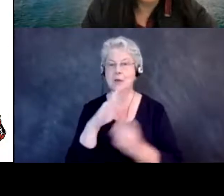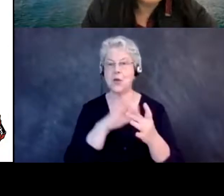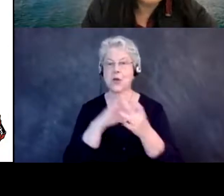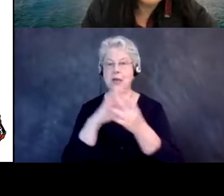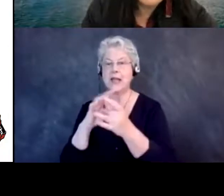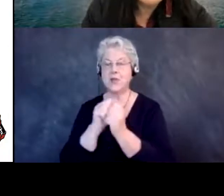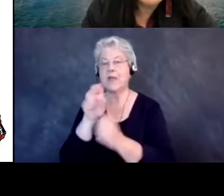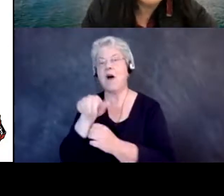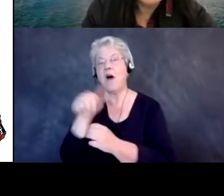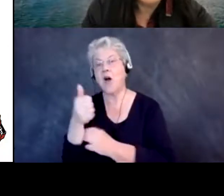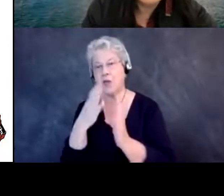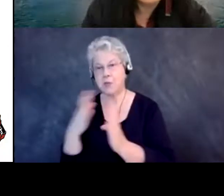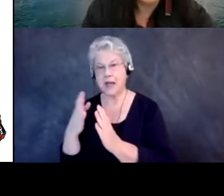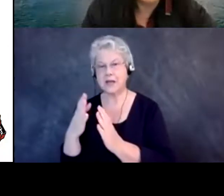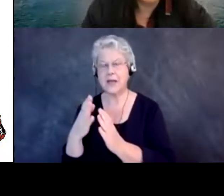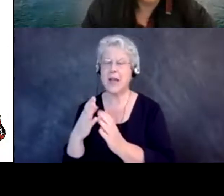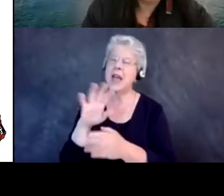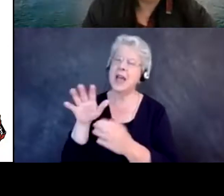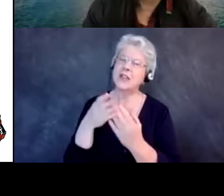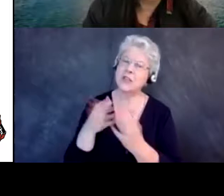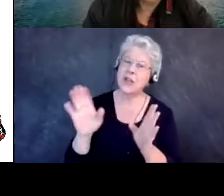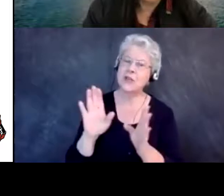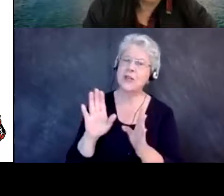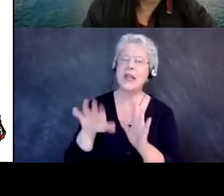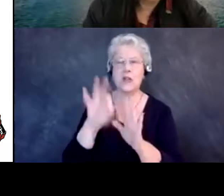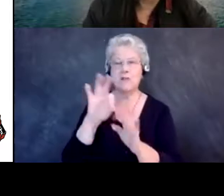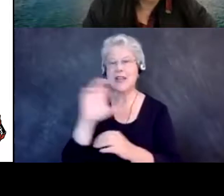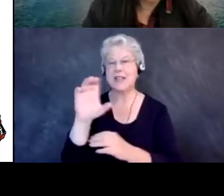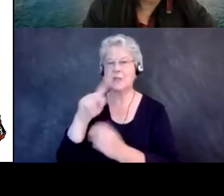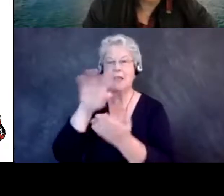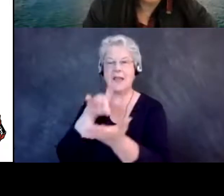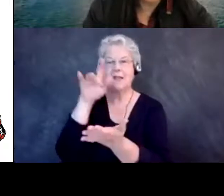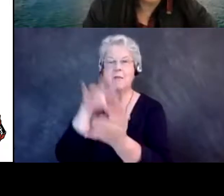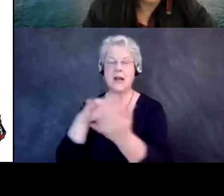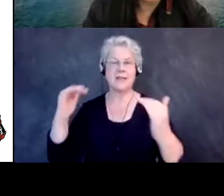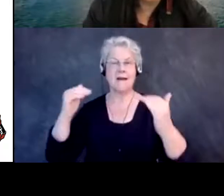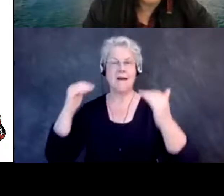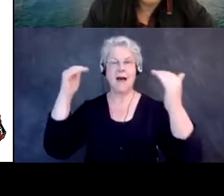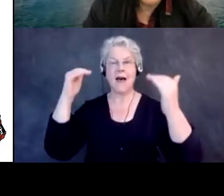always found in the middle. It's a high level, visioning document with high level priorities.